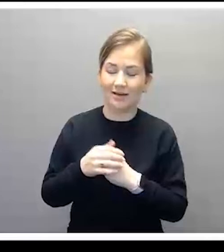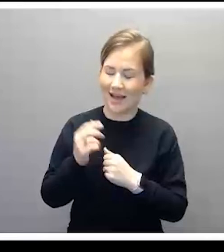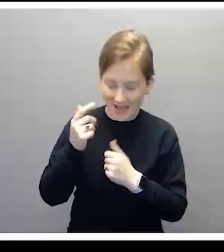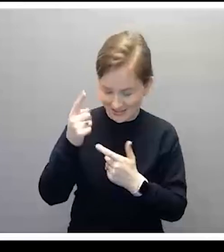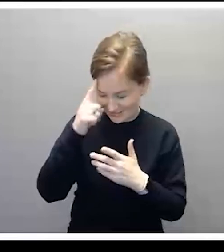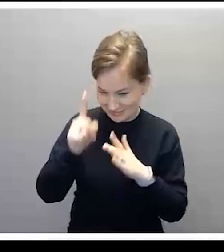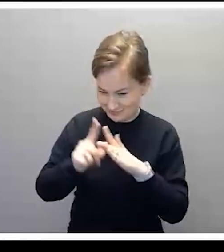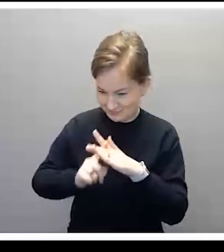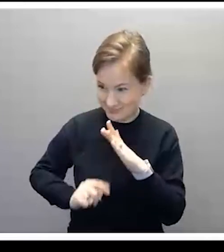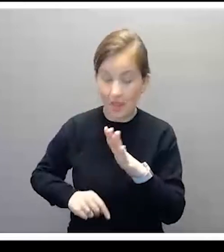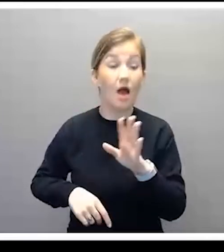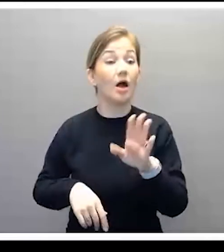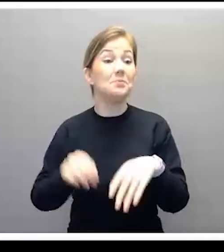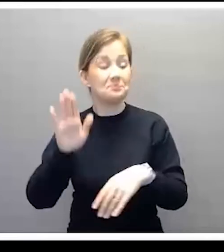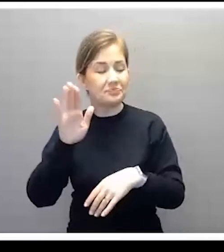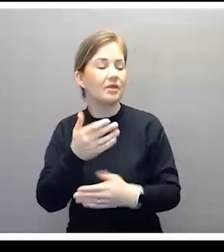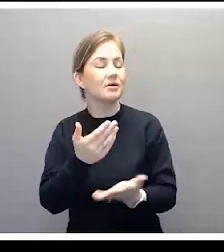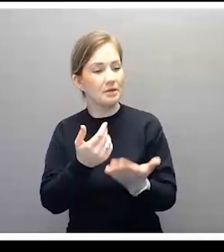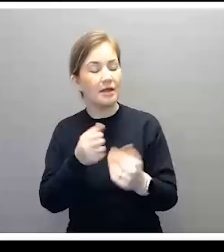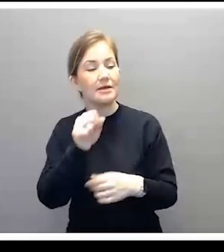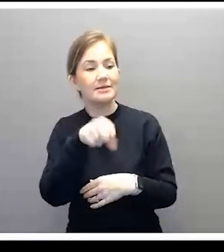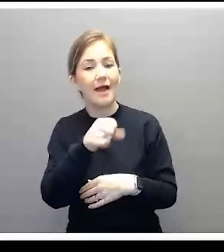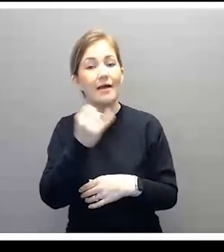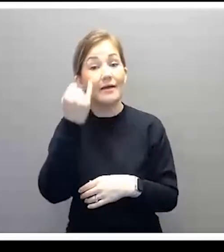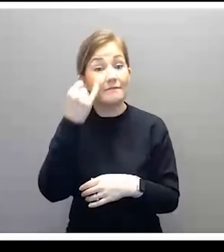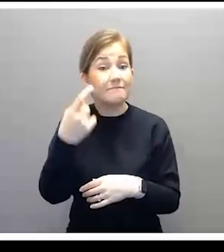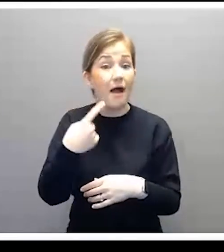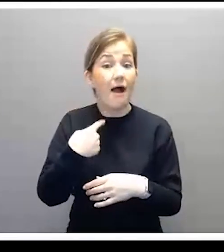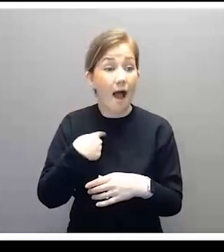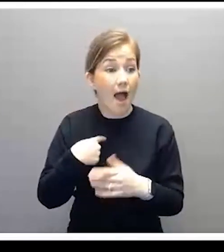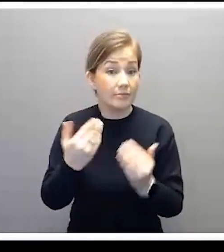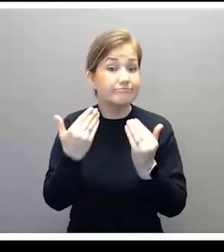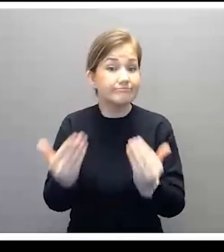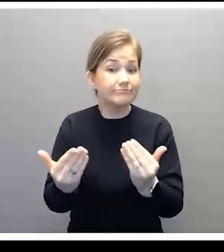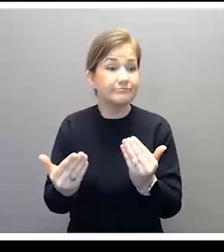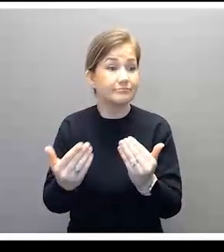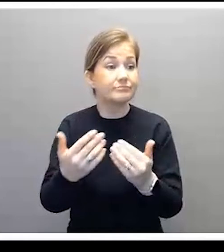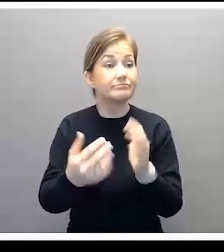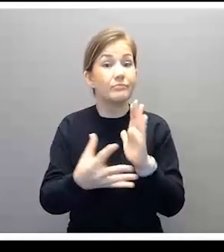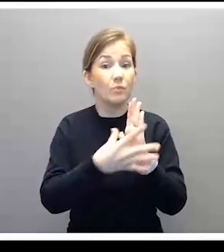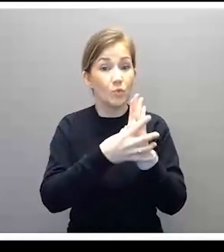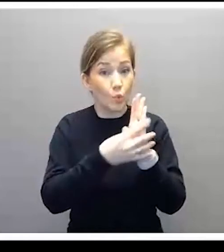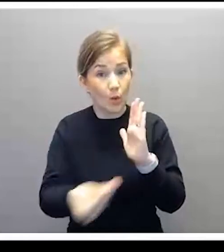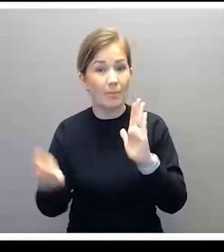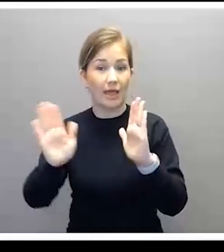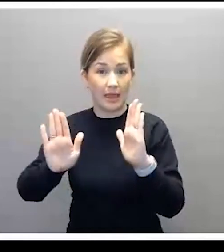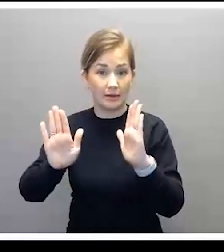Let's say, (chuckles) I got one. So, if I make a replica,